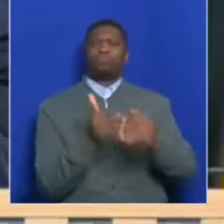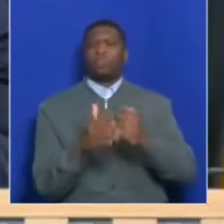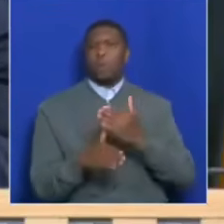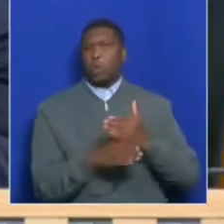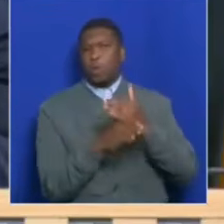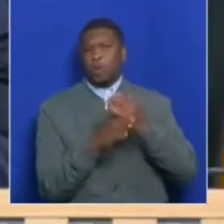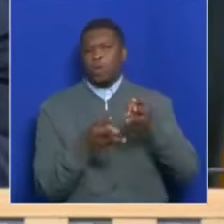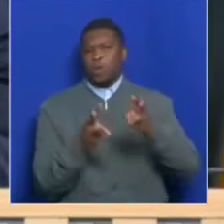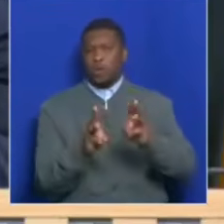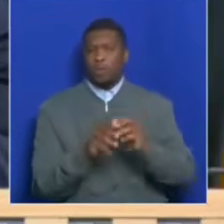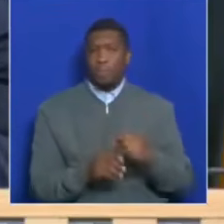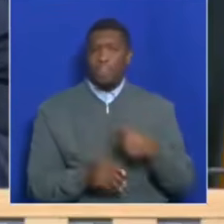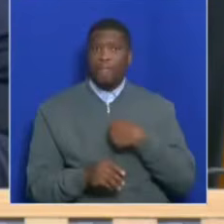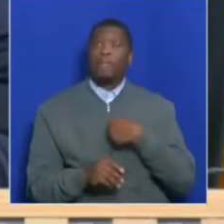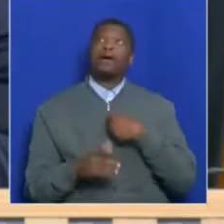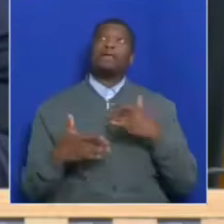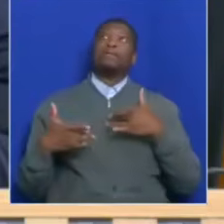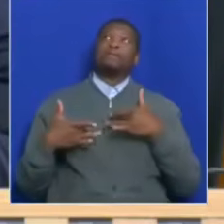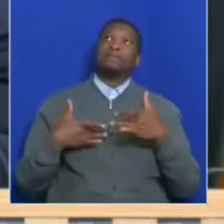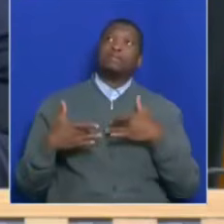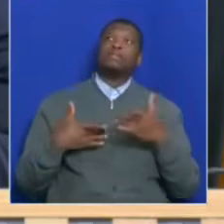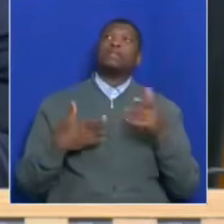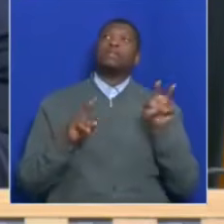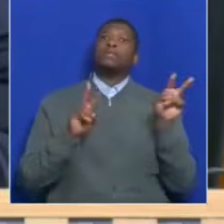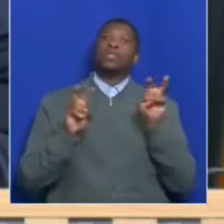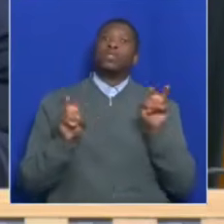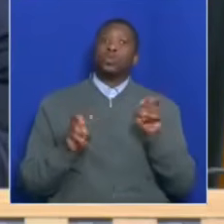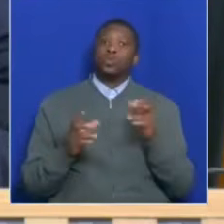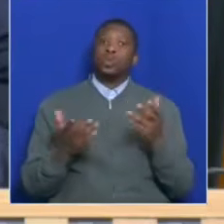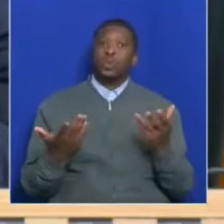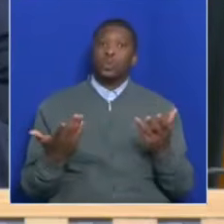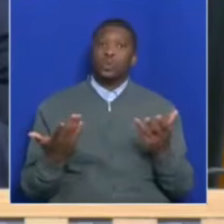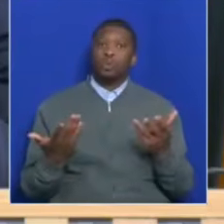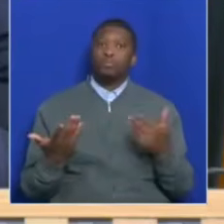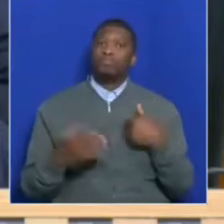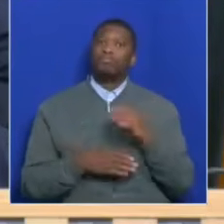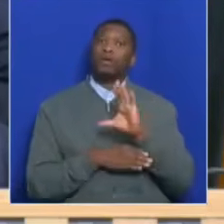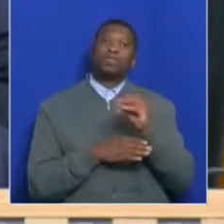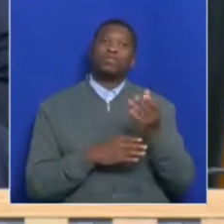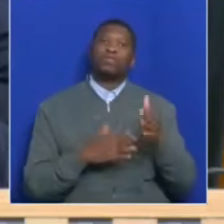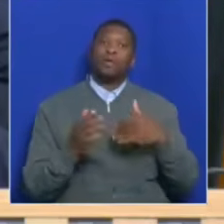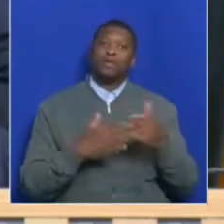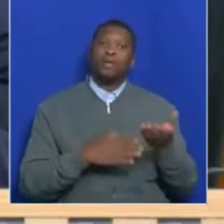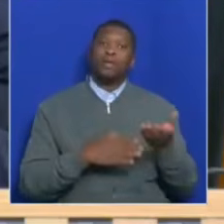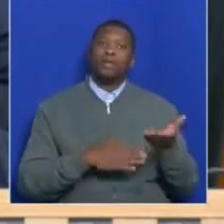so I'm not asking asking for any further response. My issue just related to the point you were making